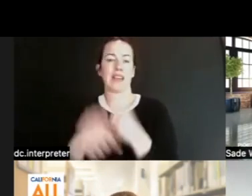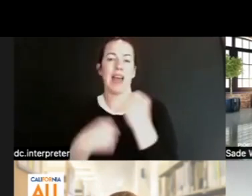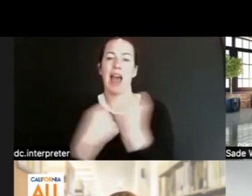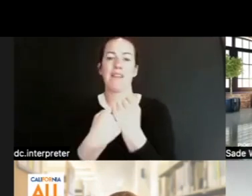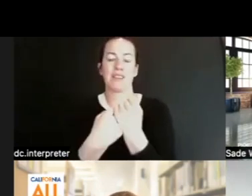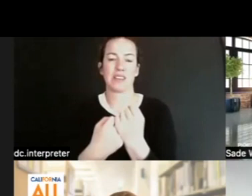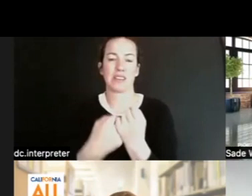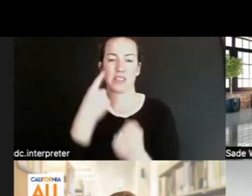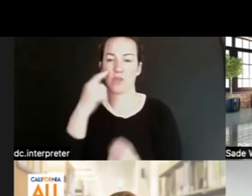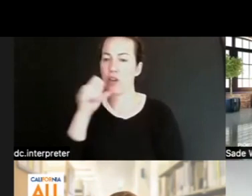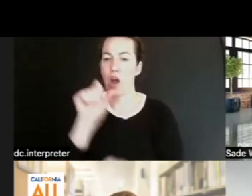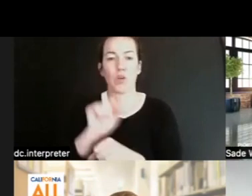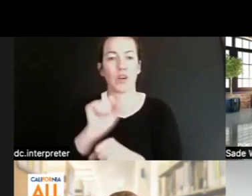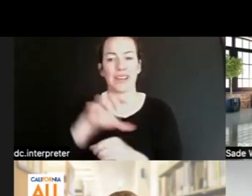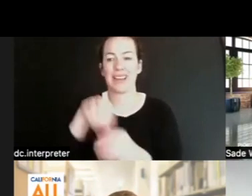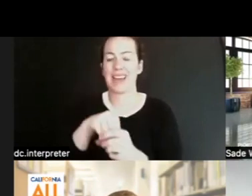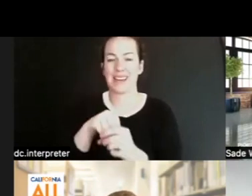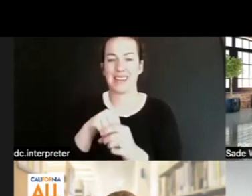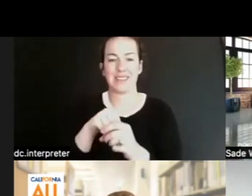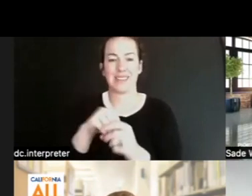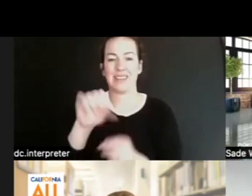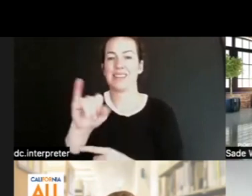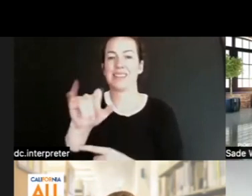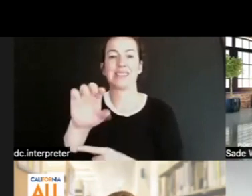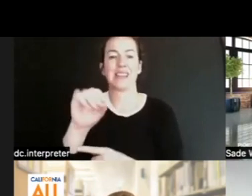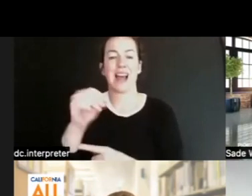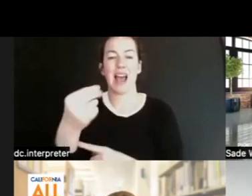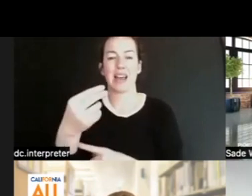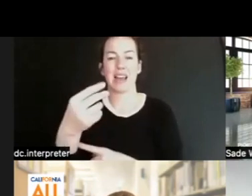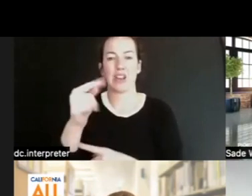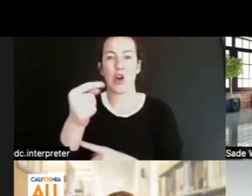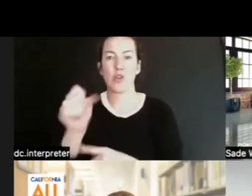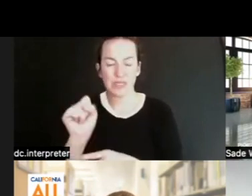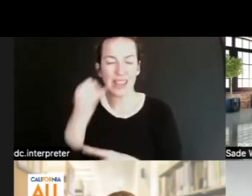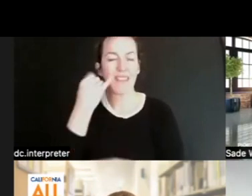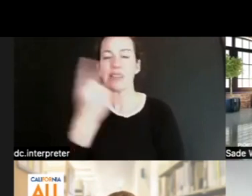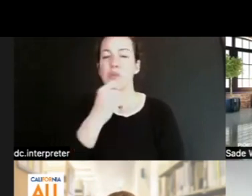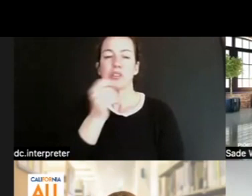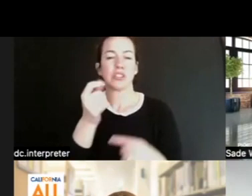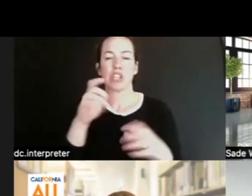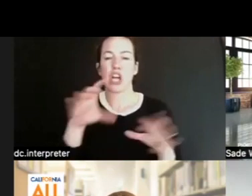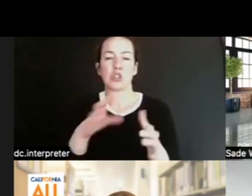silos and making sure that if someone is doing it well, and if someone's a trusted person or